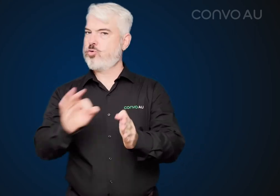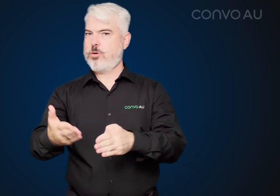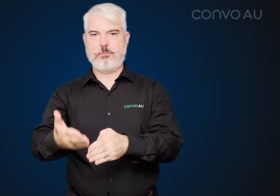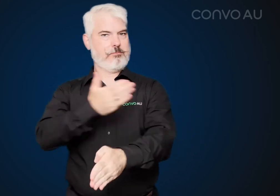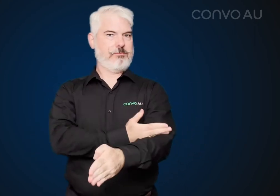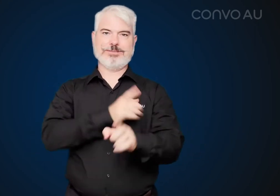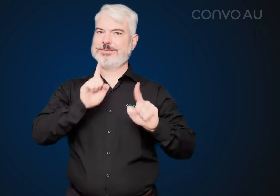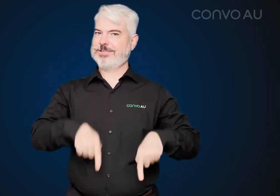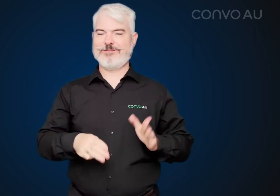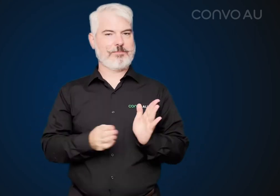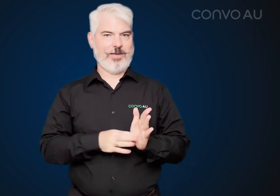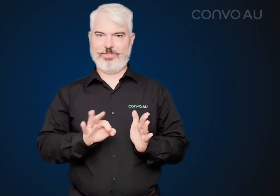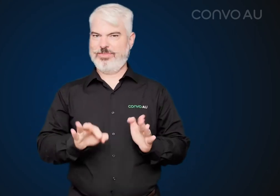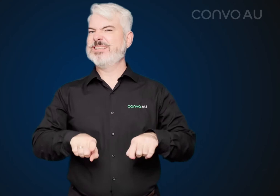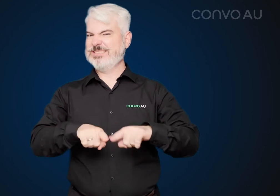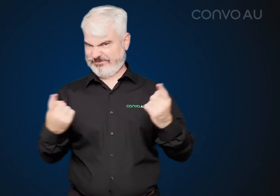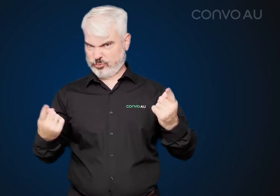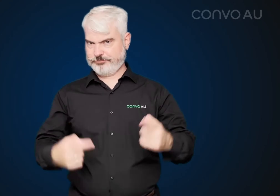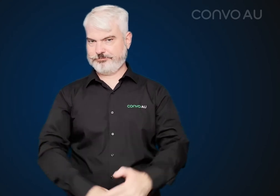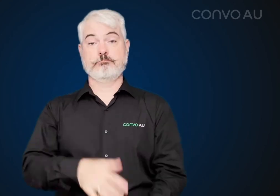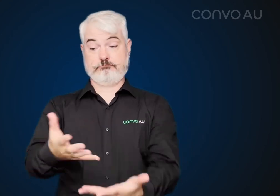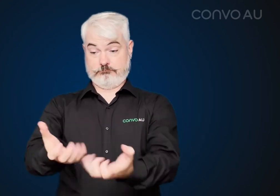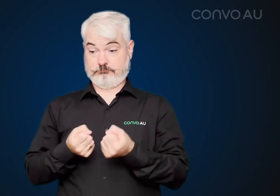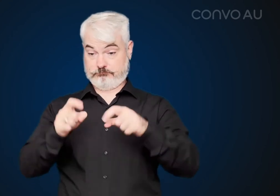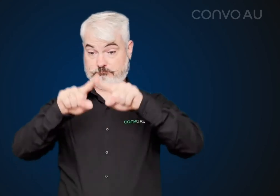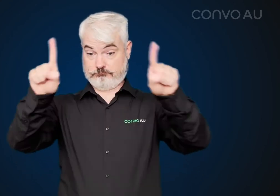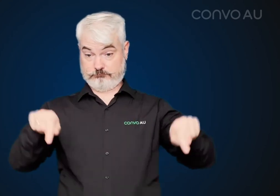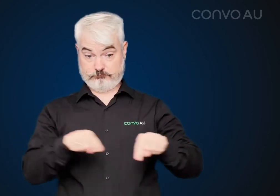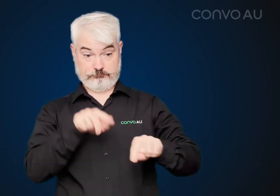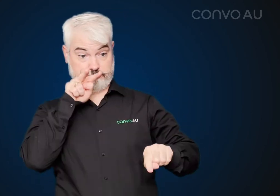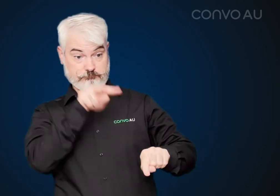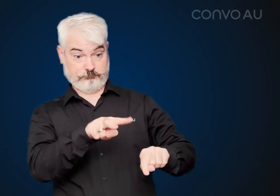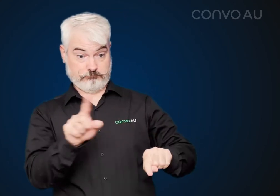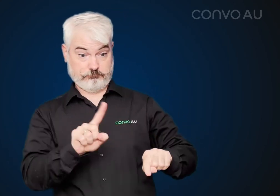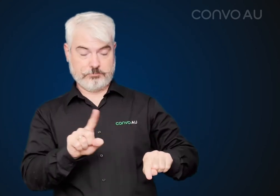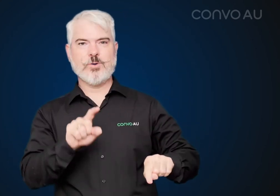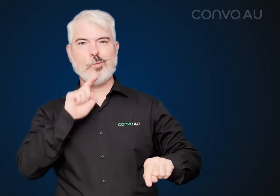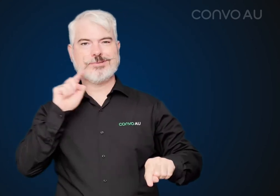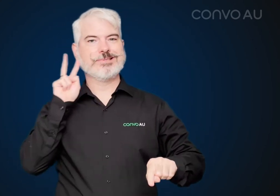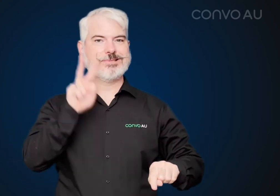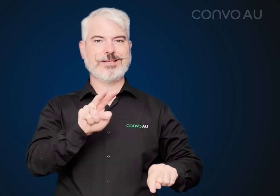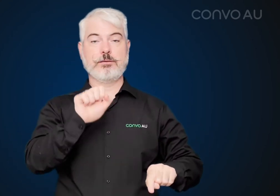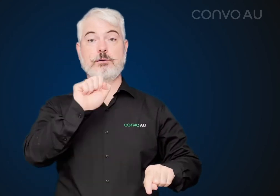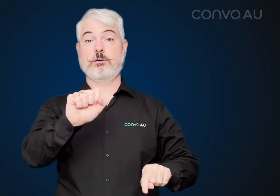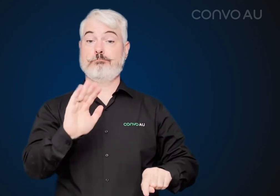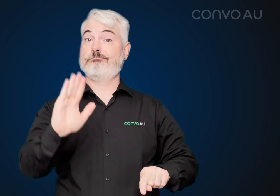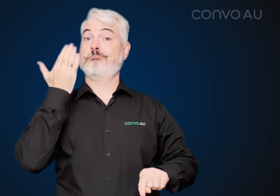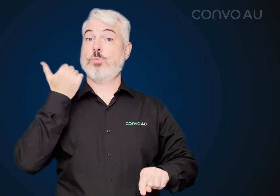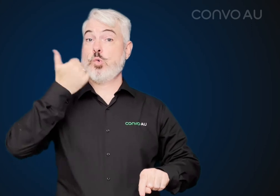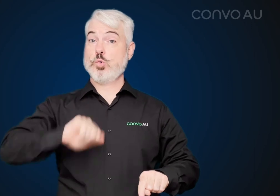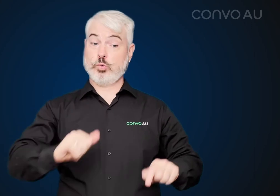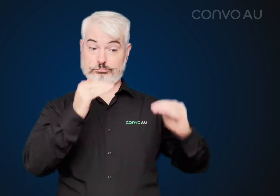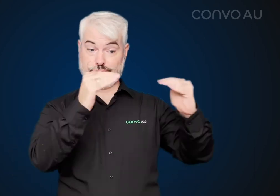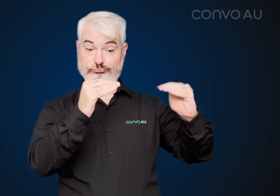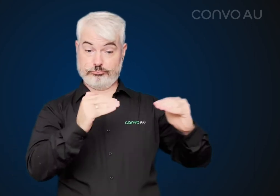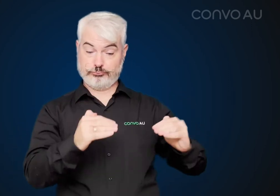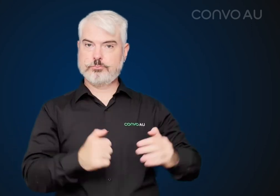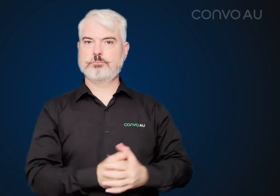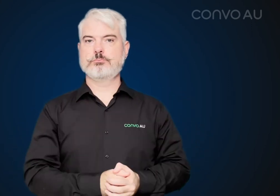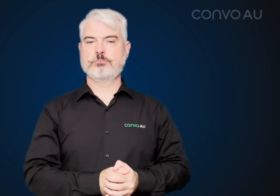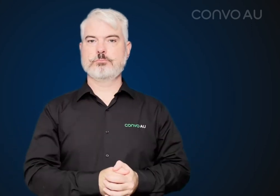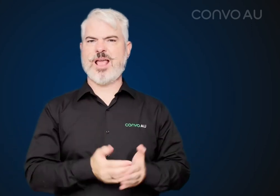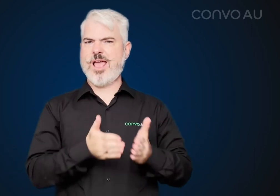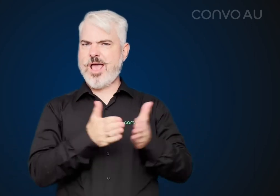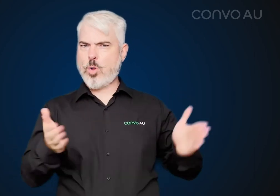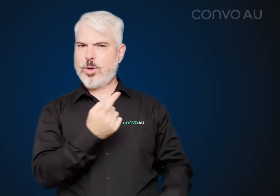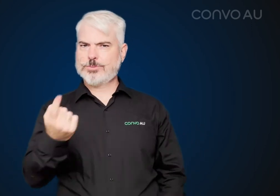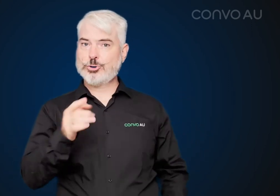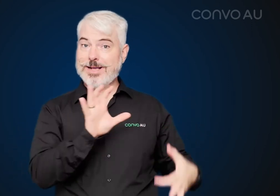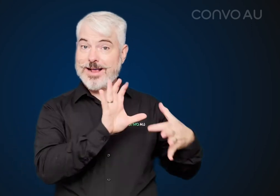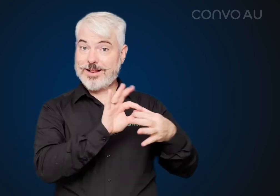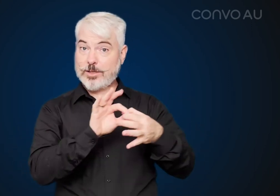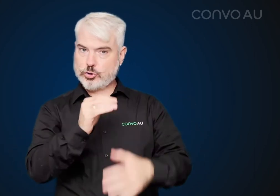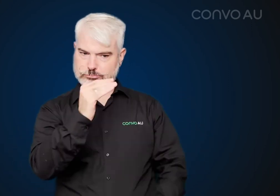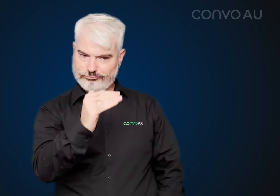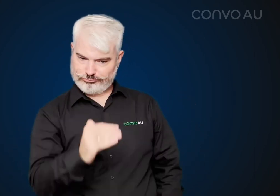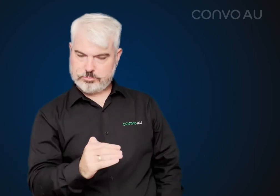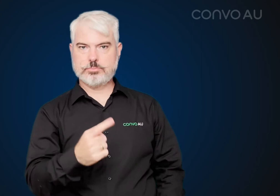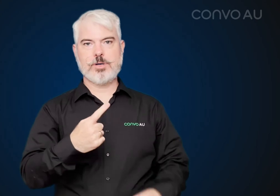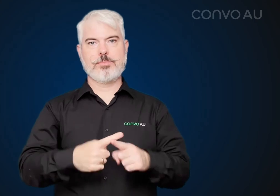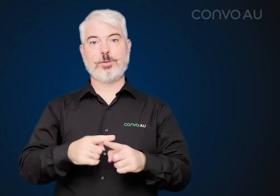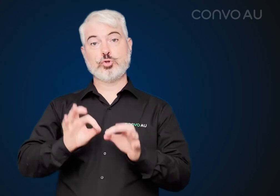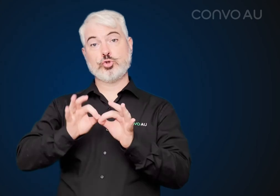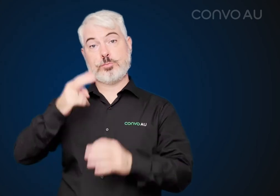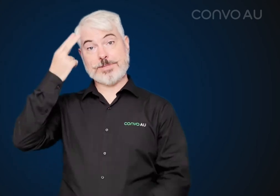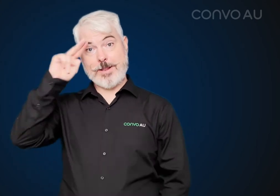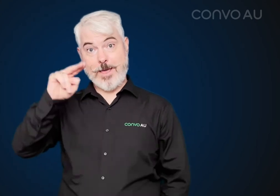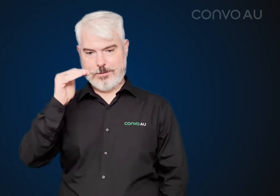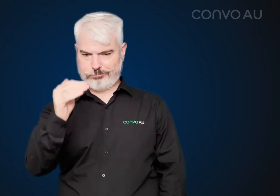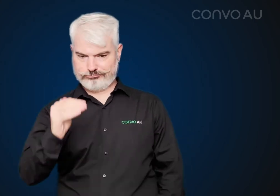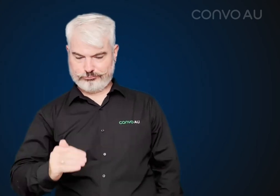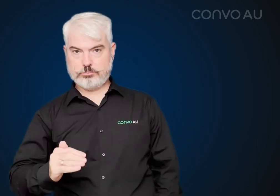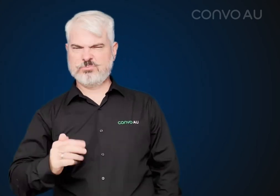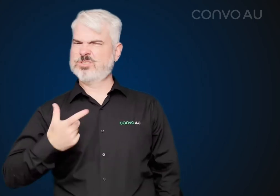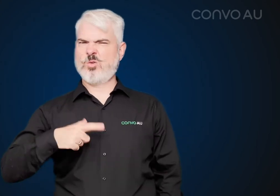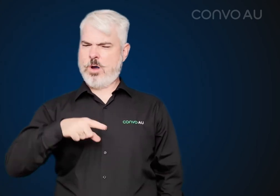and will include a list of your connections, along with the duration and interpreter name for each connection.